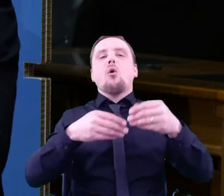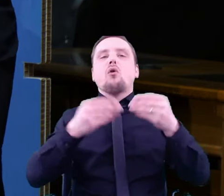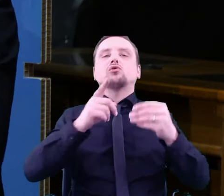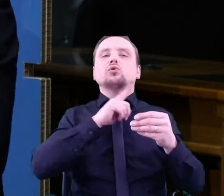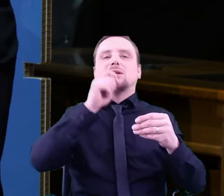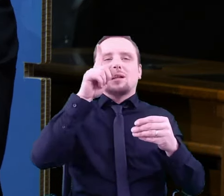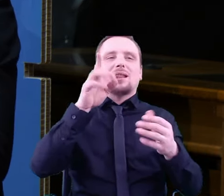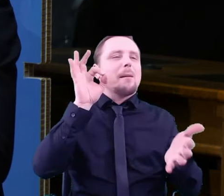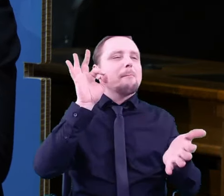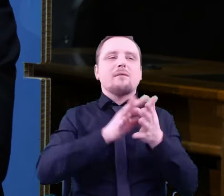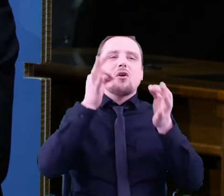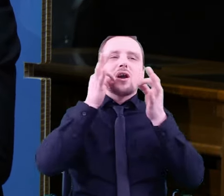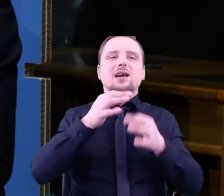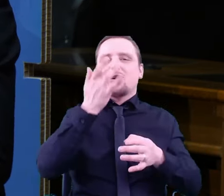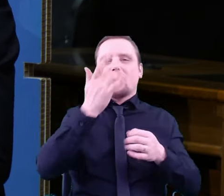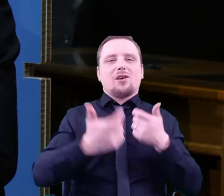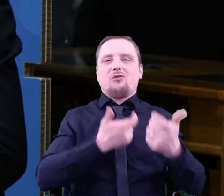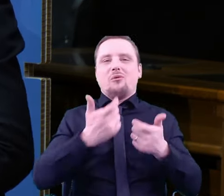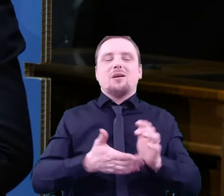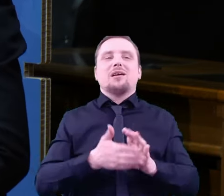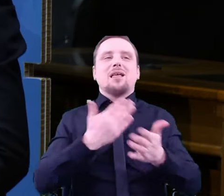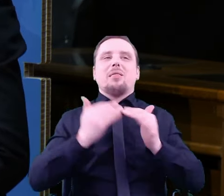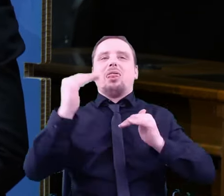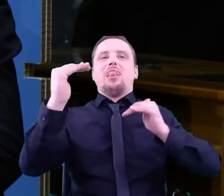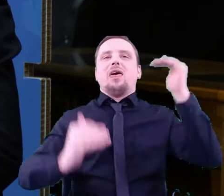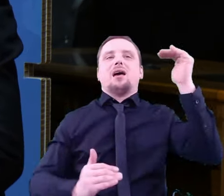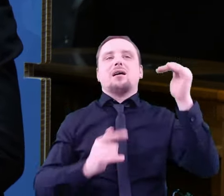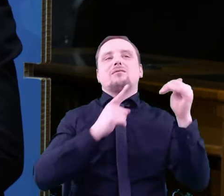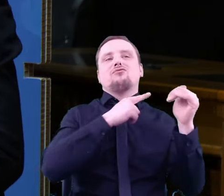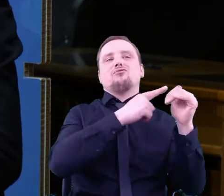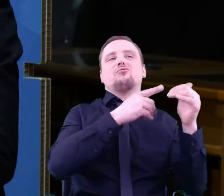Consequently, a power imbalance in the world is likely to emerge,